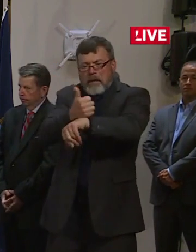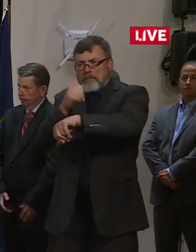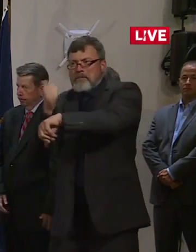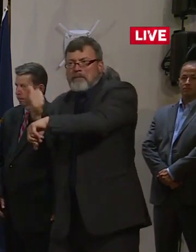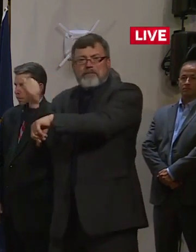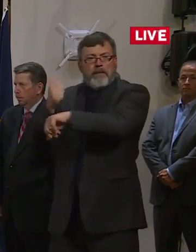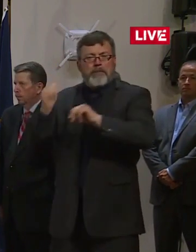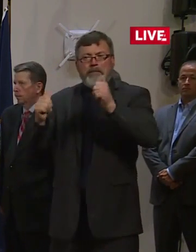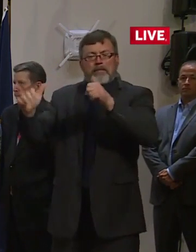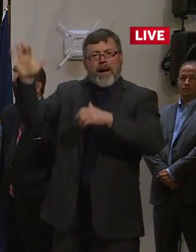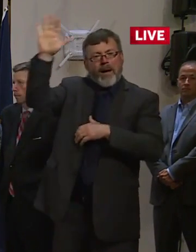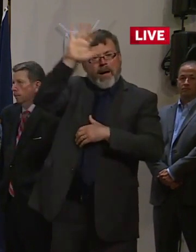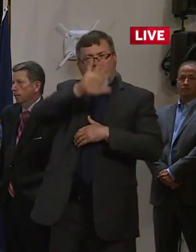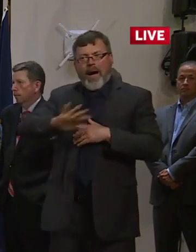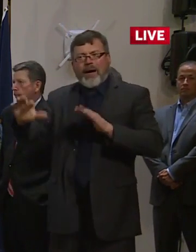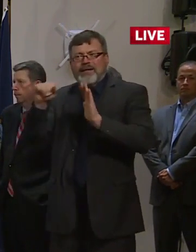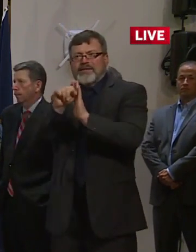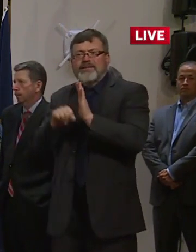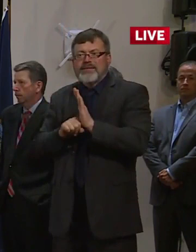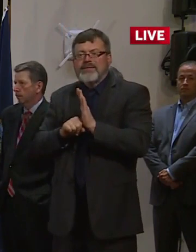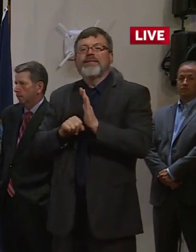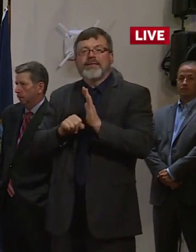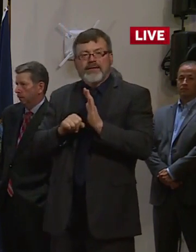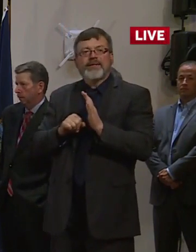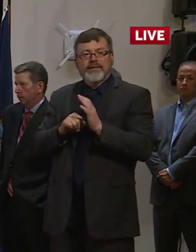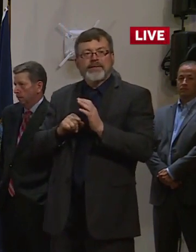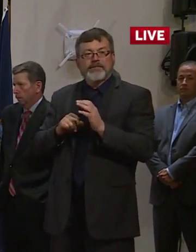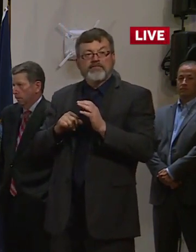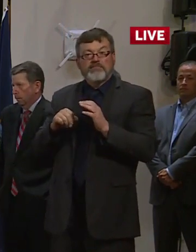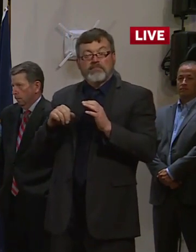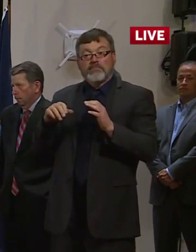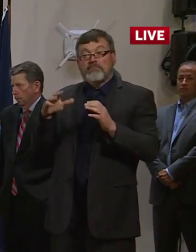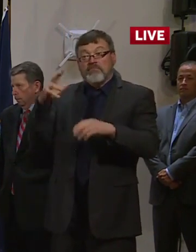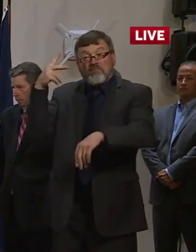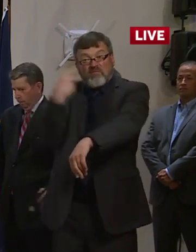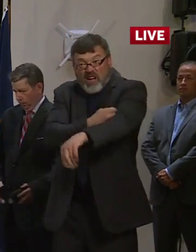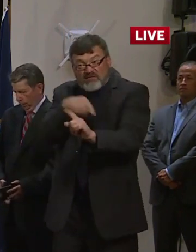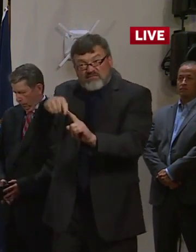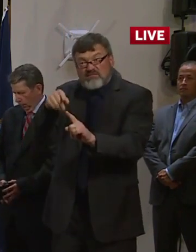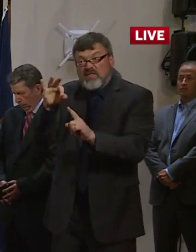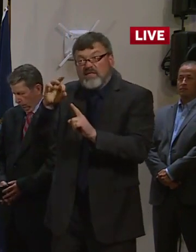HAVE BUILT A VACCINAONTI PROGRAM THAT VERMONTERS HAVE MADE THE